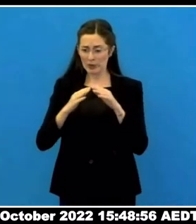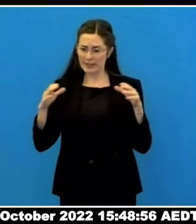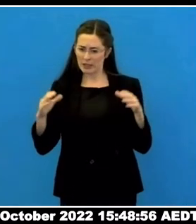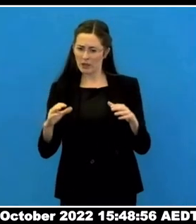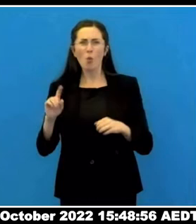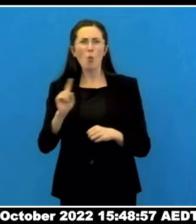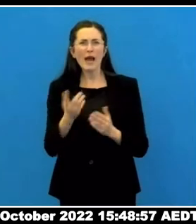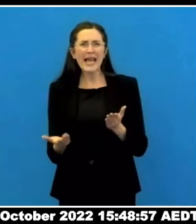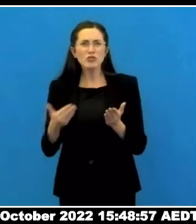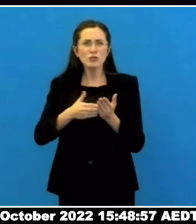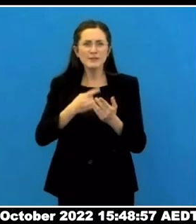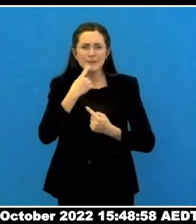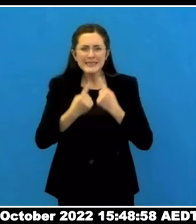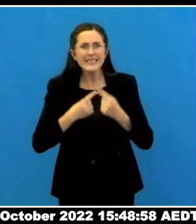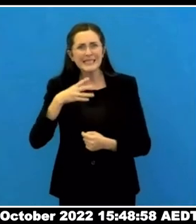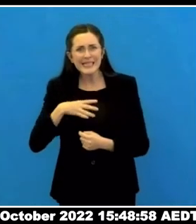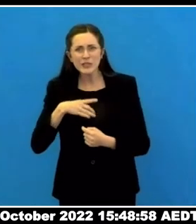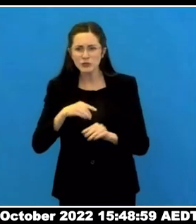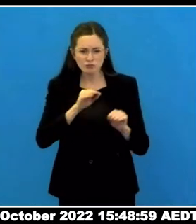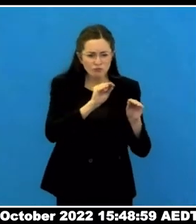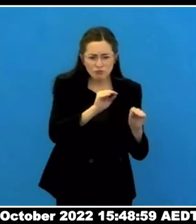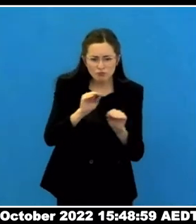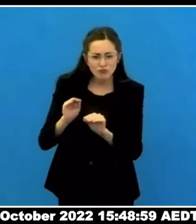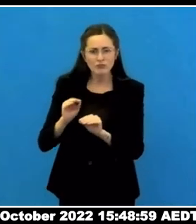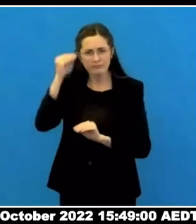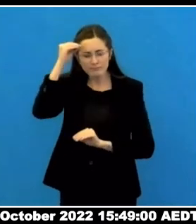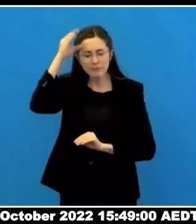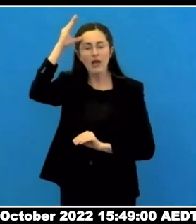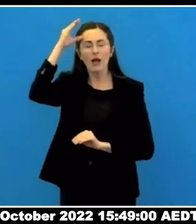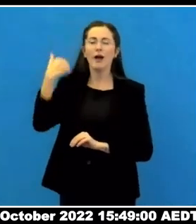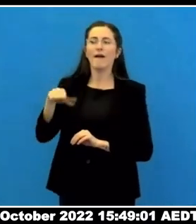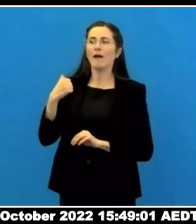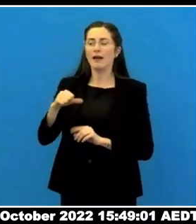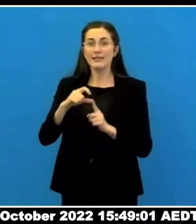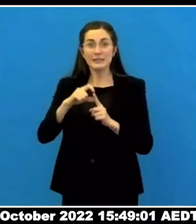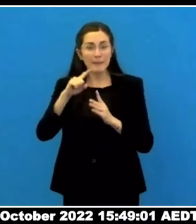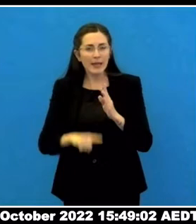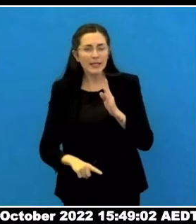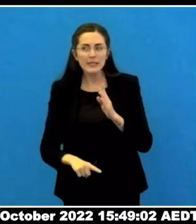to help themunderstand about disability or understand about what support